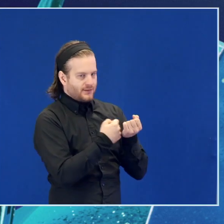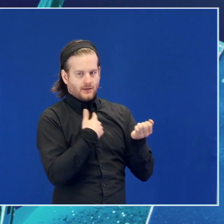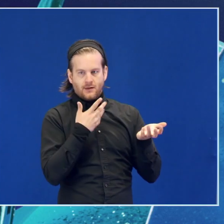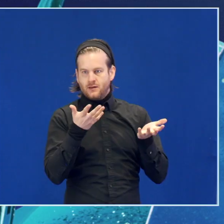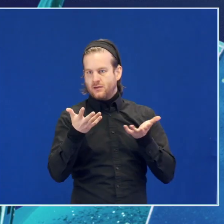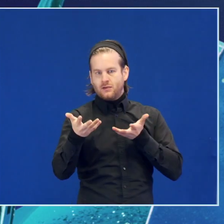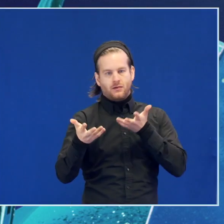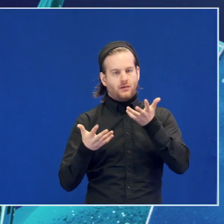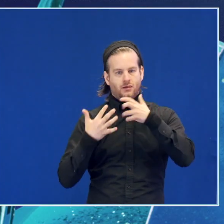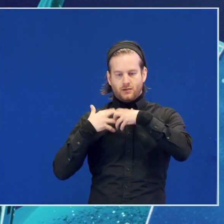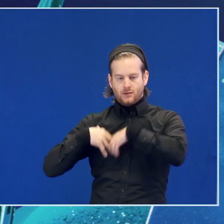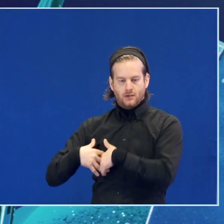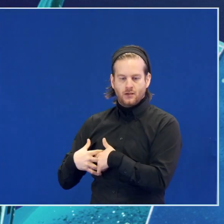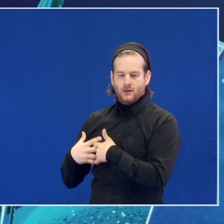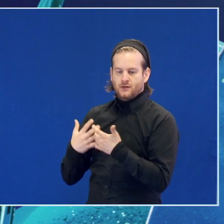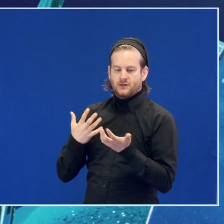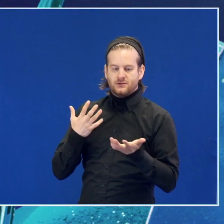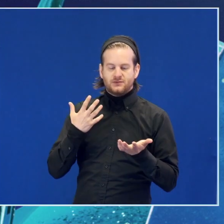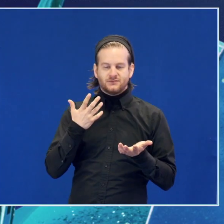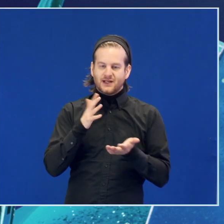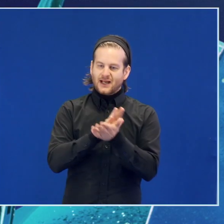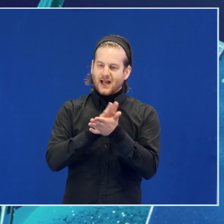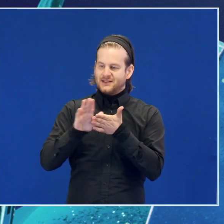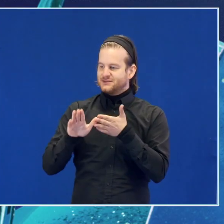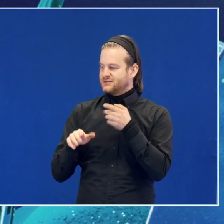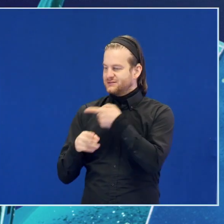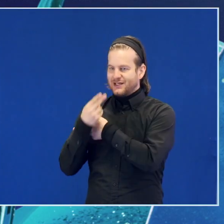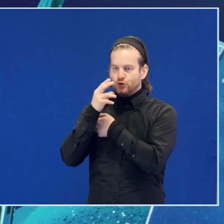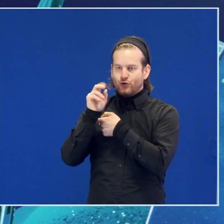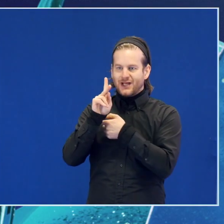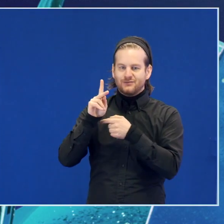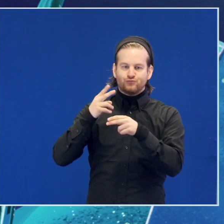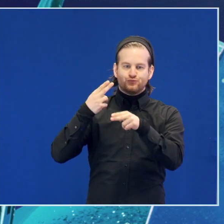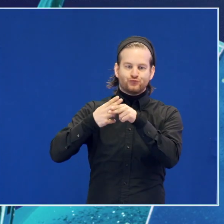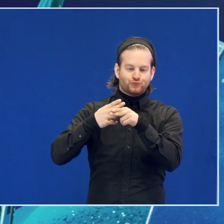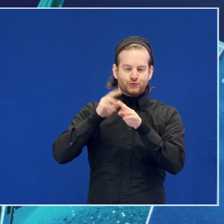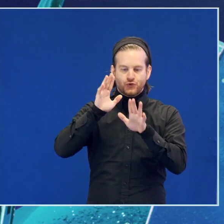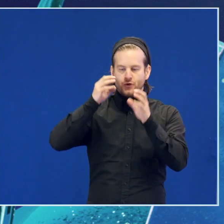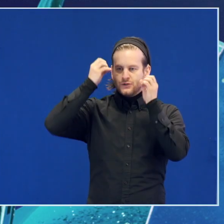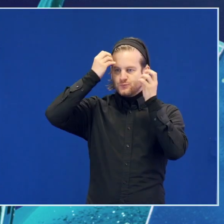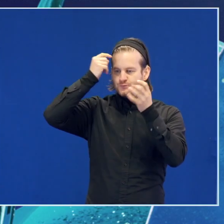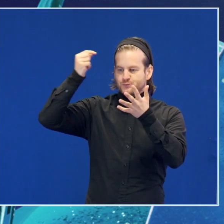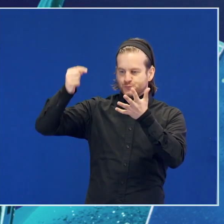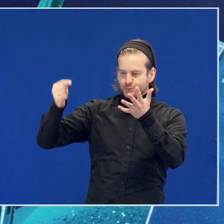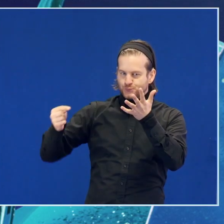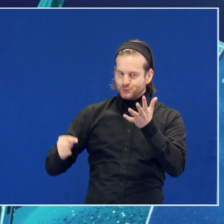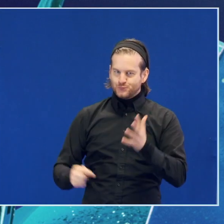So take these ideas and please share them and spread them out. I work from home,